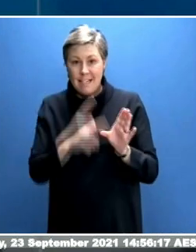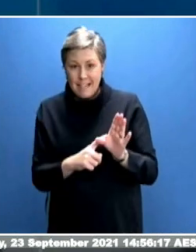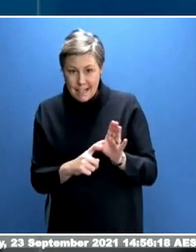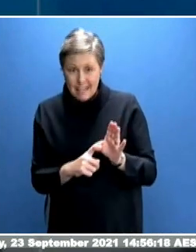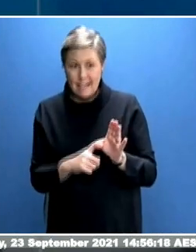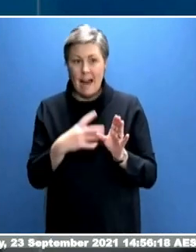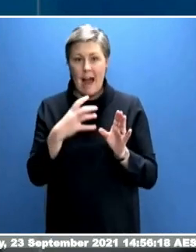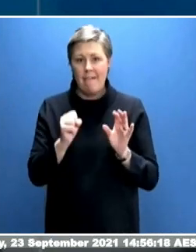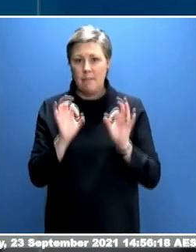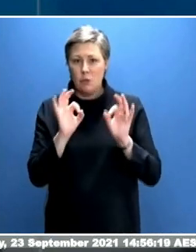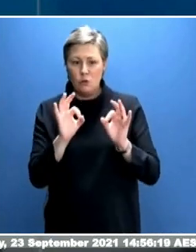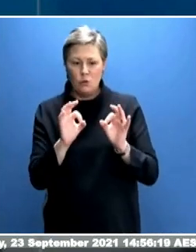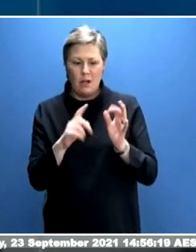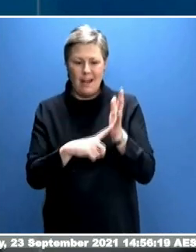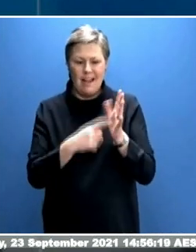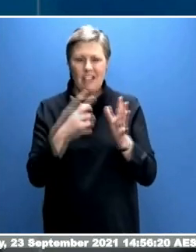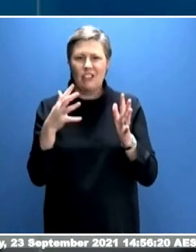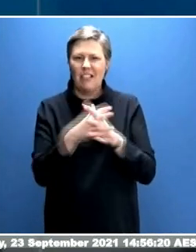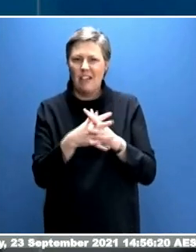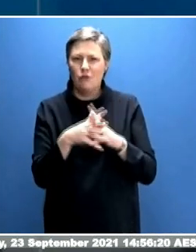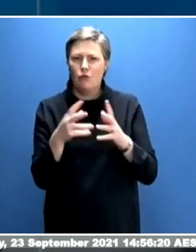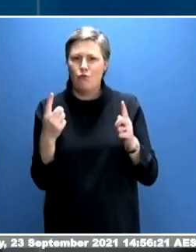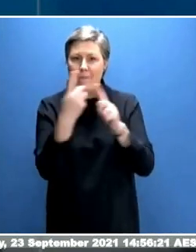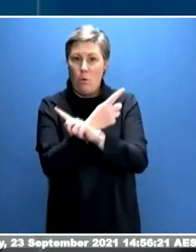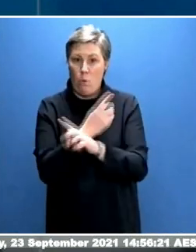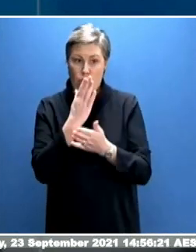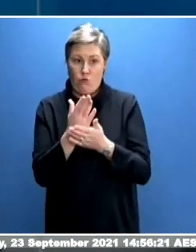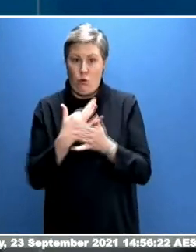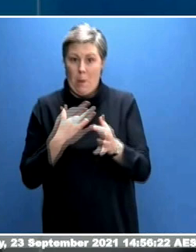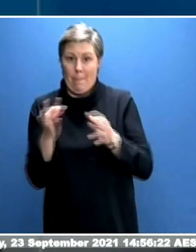This year the Safe Care House was originally on the legislative reform